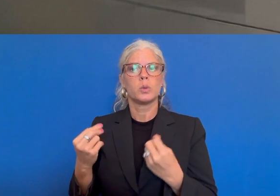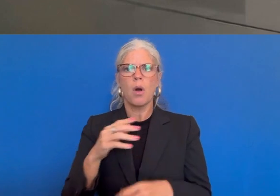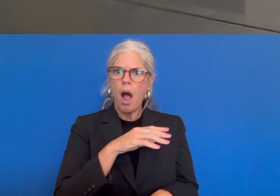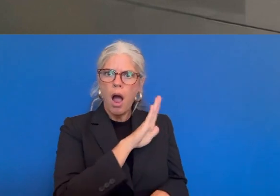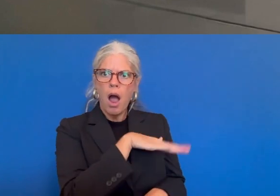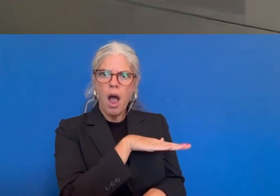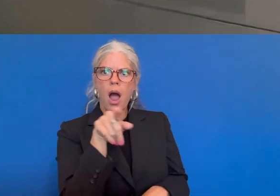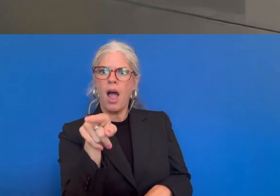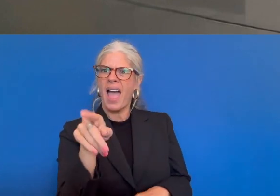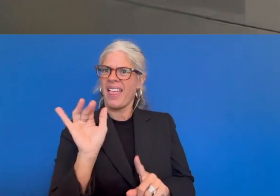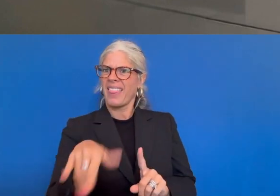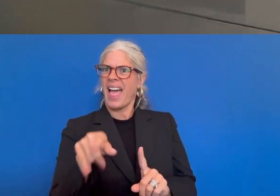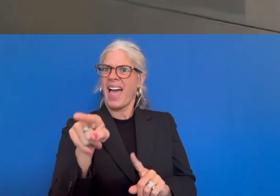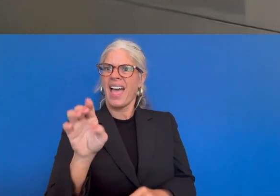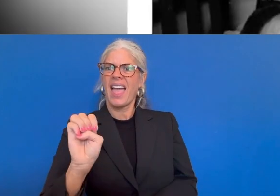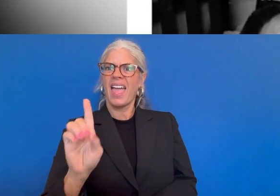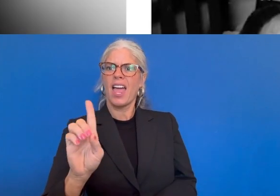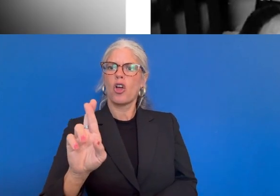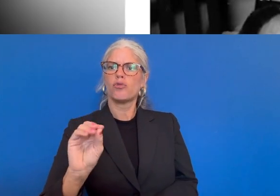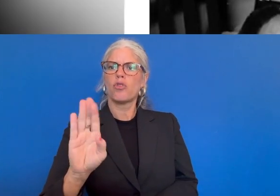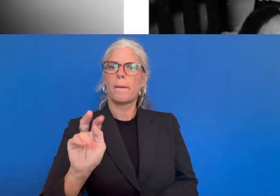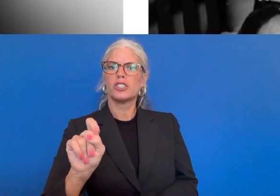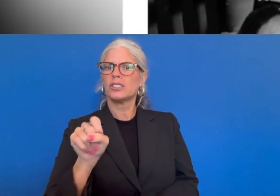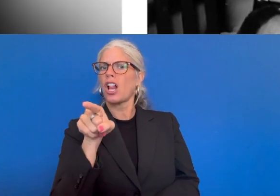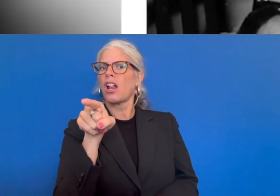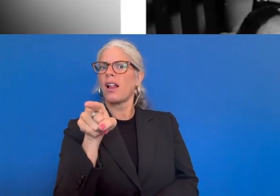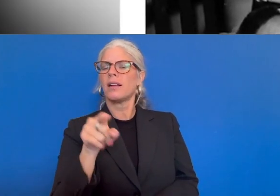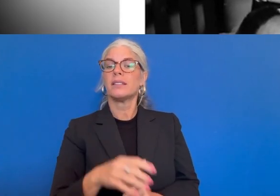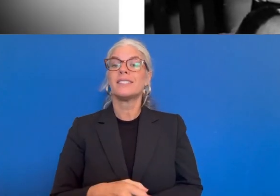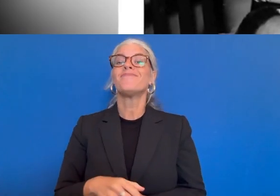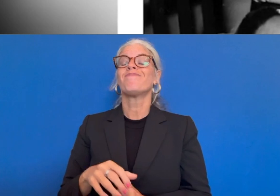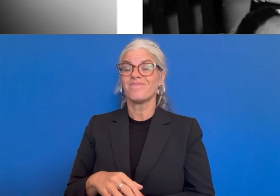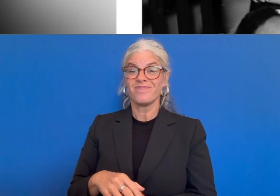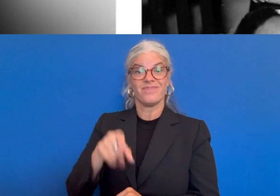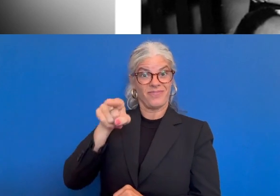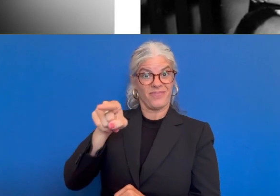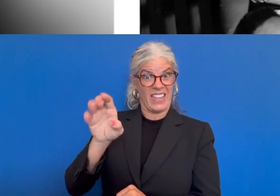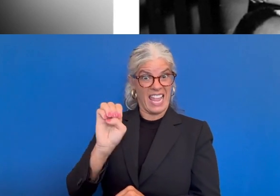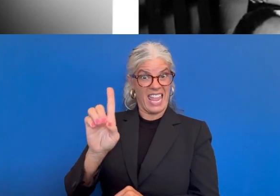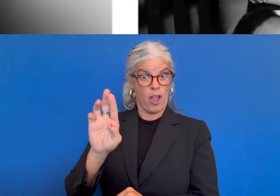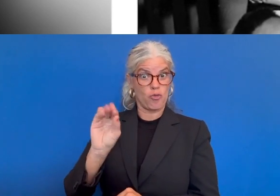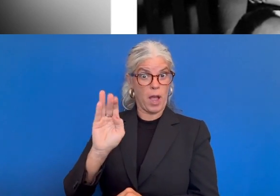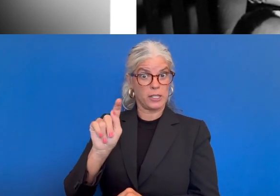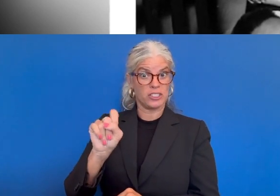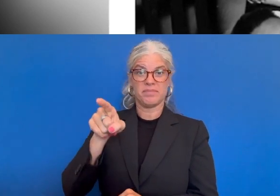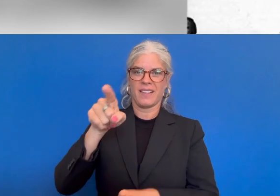"Hey, that's Ed Roberts over there." Ed Roberts was the founder, or one of the founders,